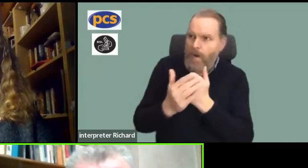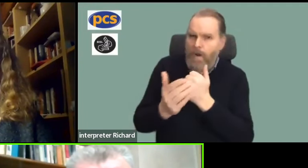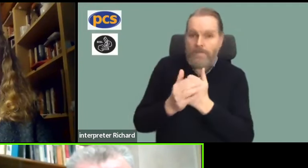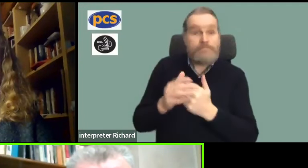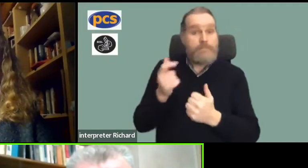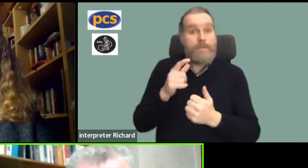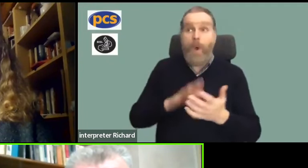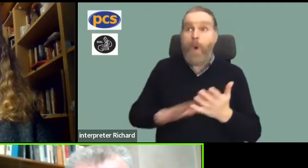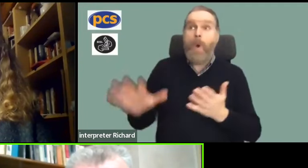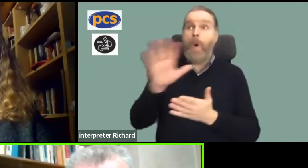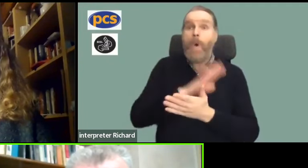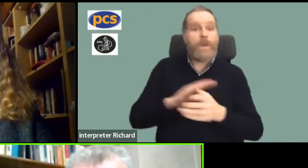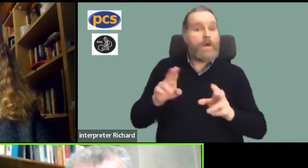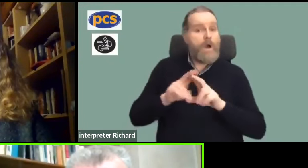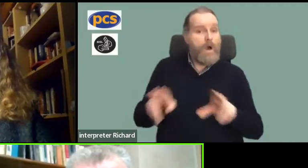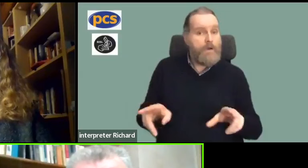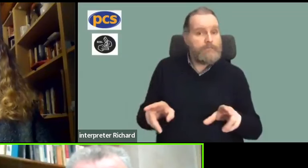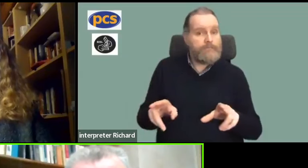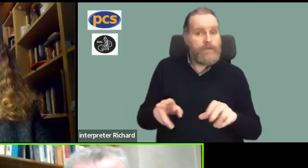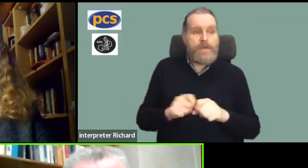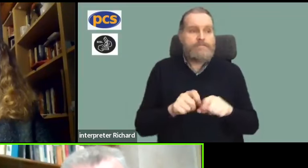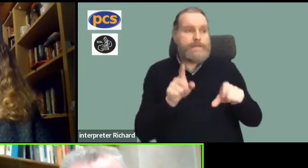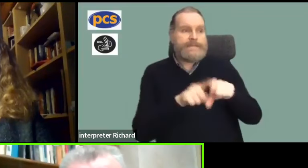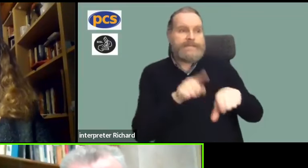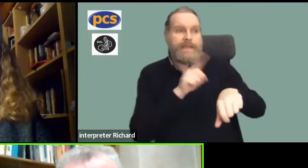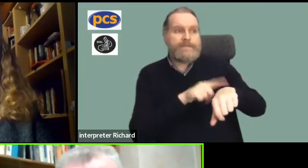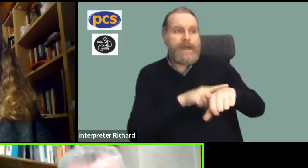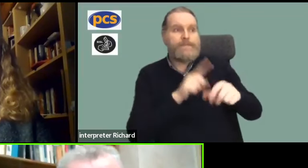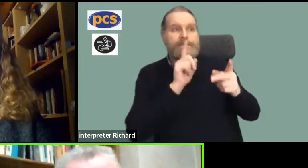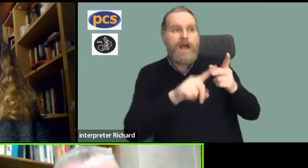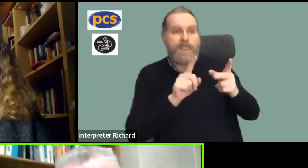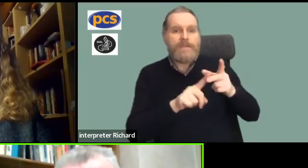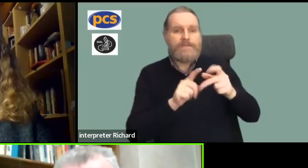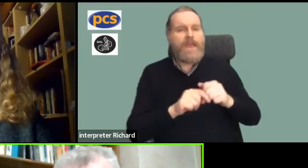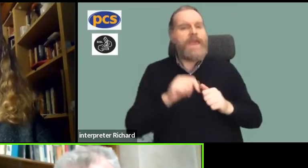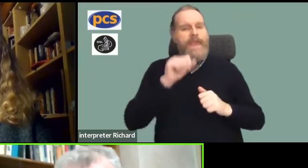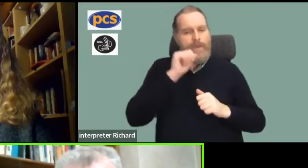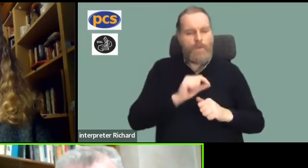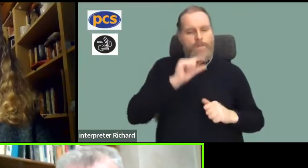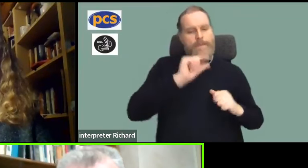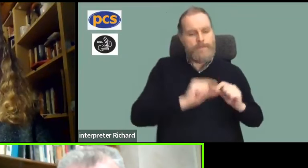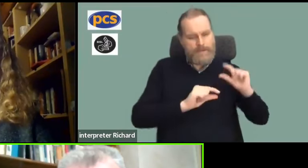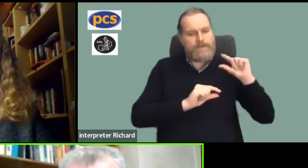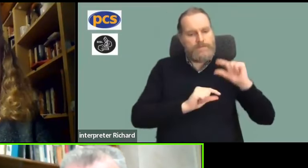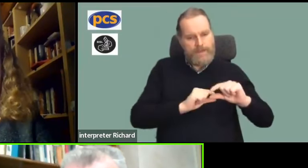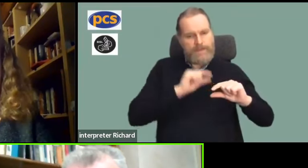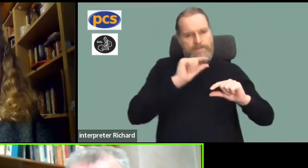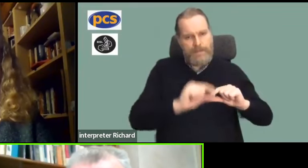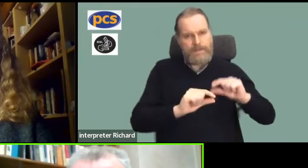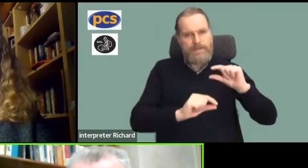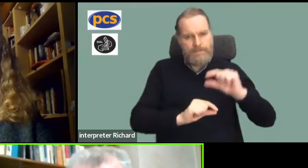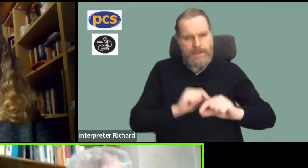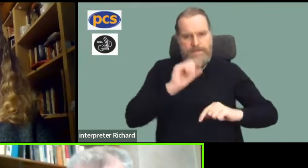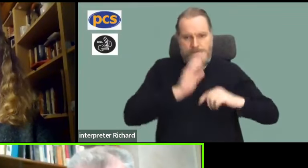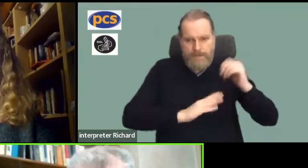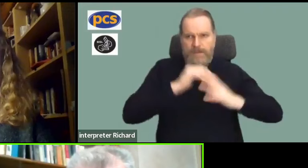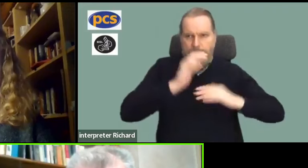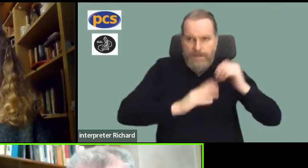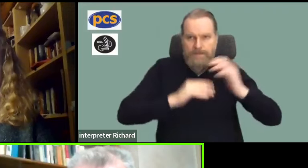second wave of action, including any all out action . hopefully n, hopefully and with other unions from unions from. So it's gonna build and build and build this is the beginning